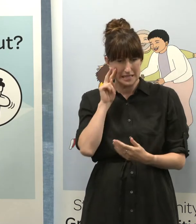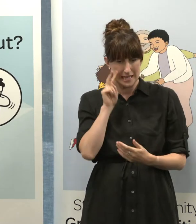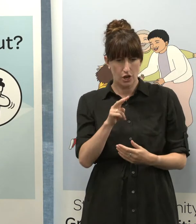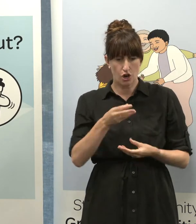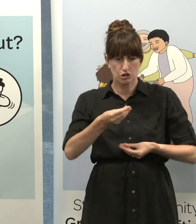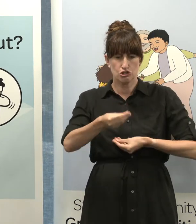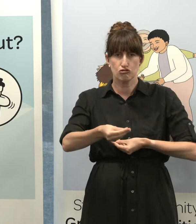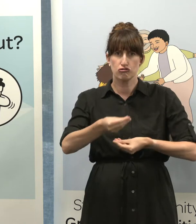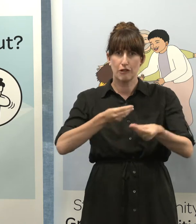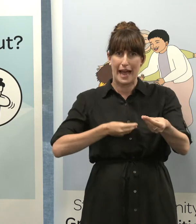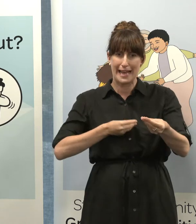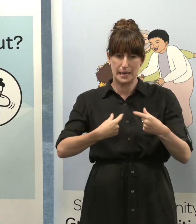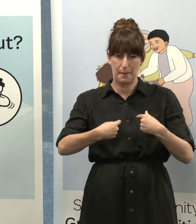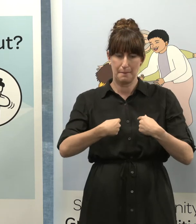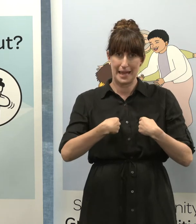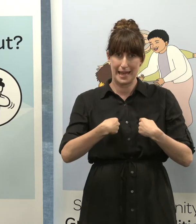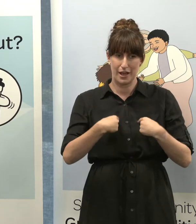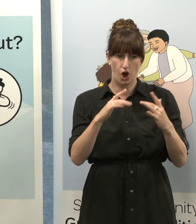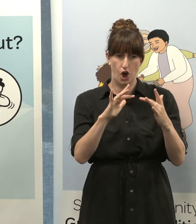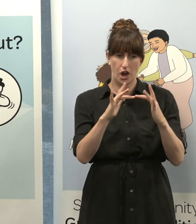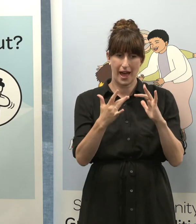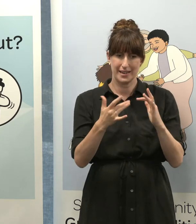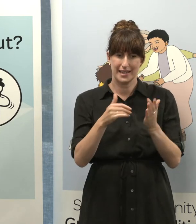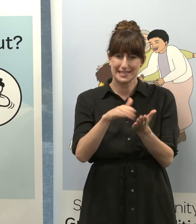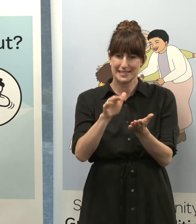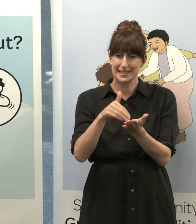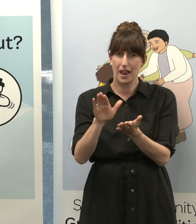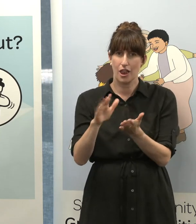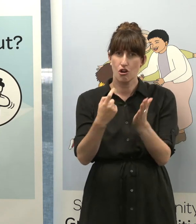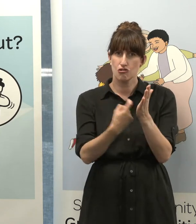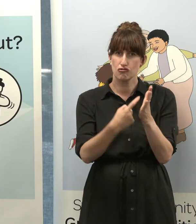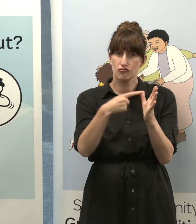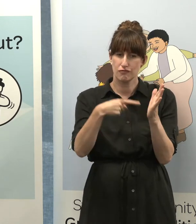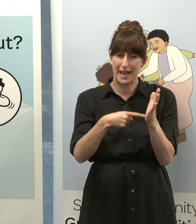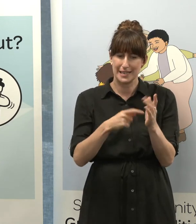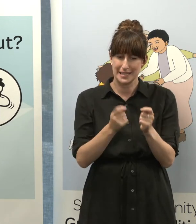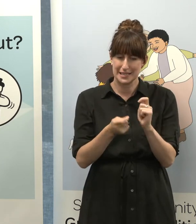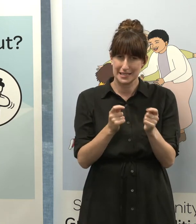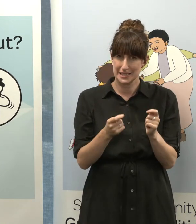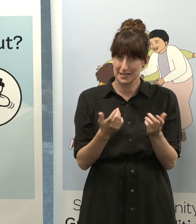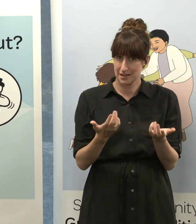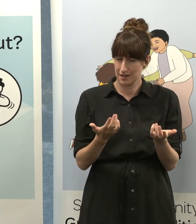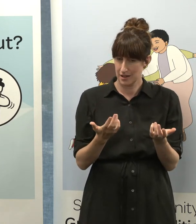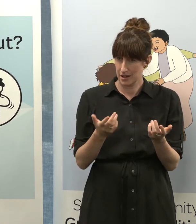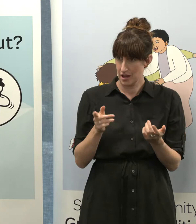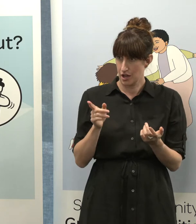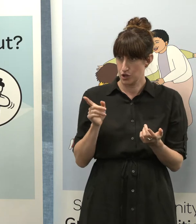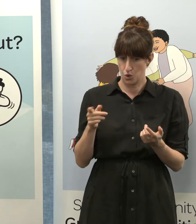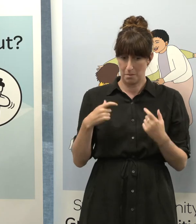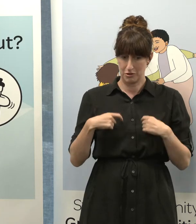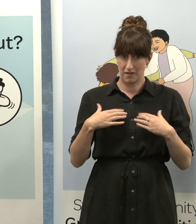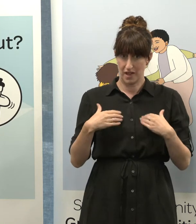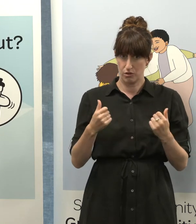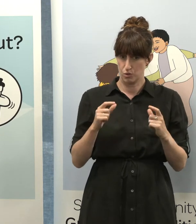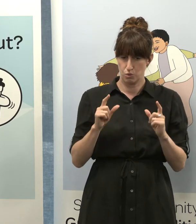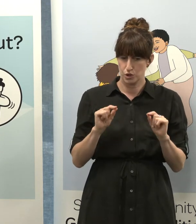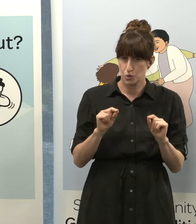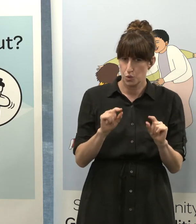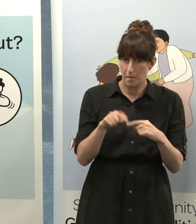that. Are you were people selling